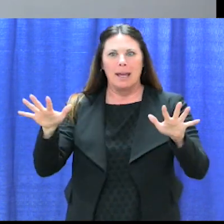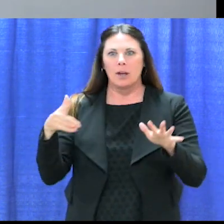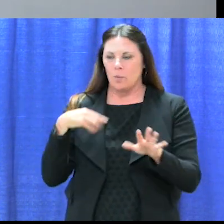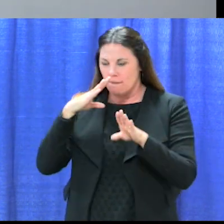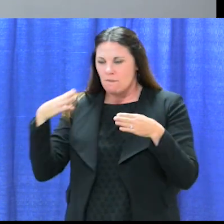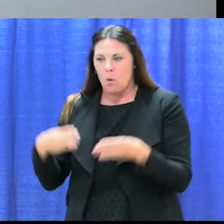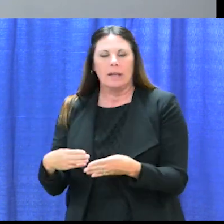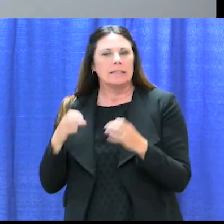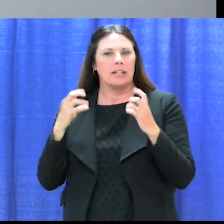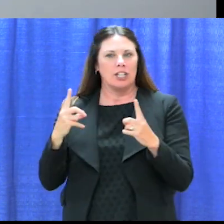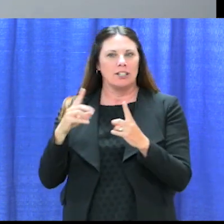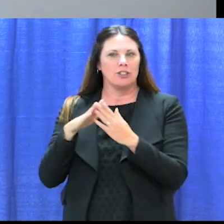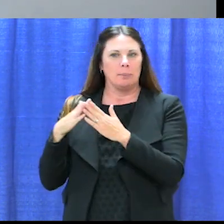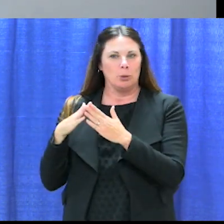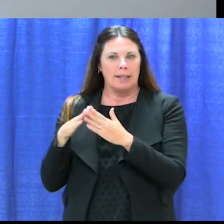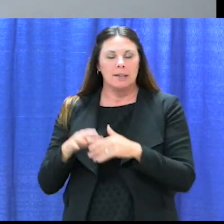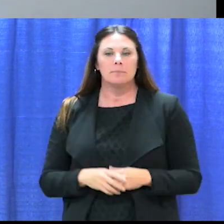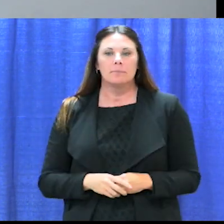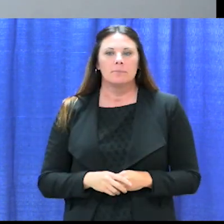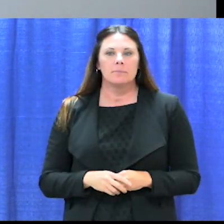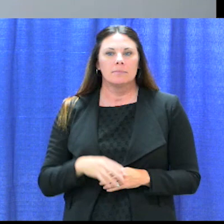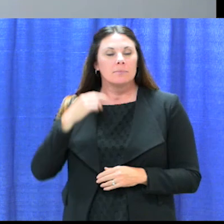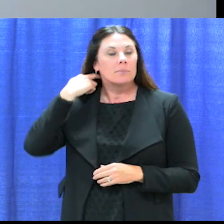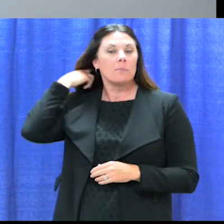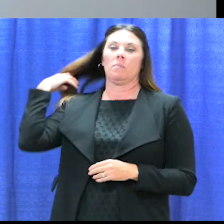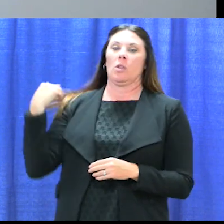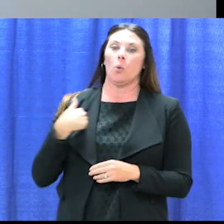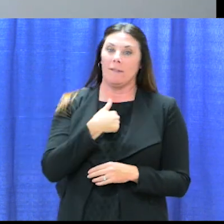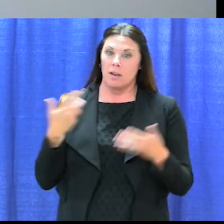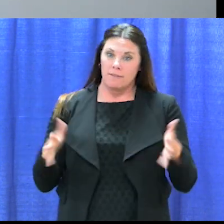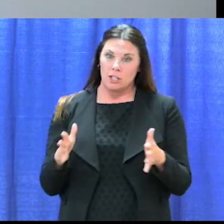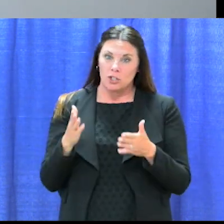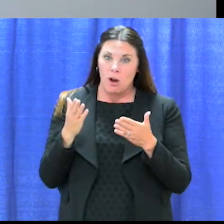We are offering a lot of similar things that have already been mentioned in the interest of time.